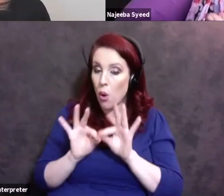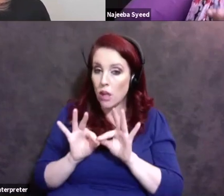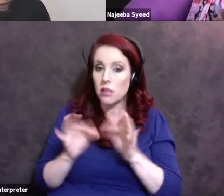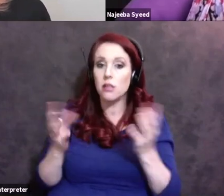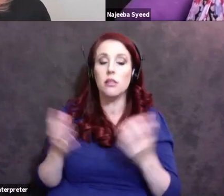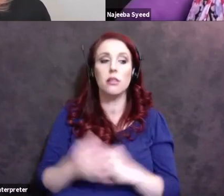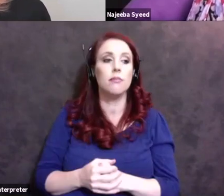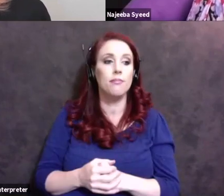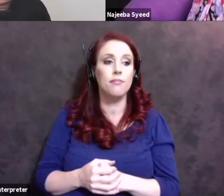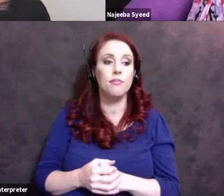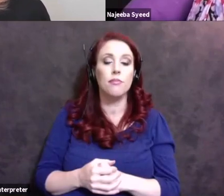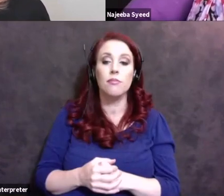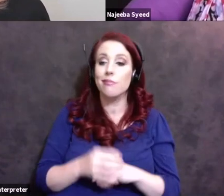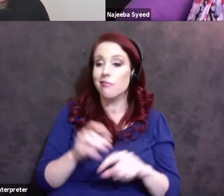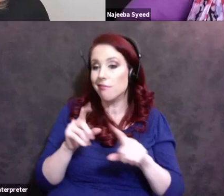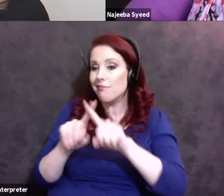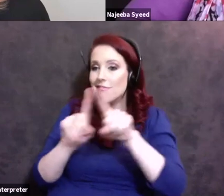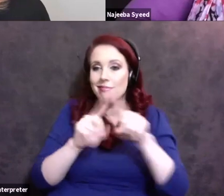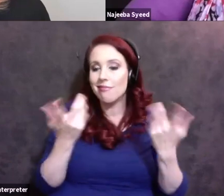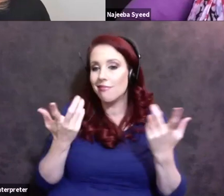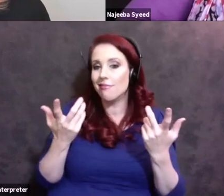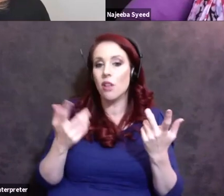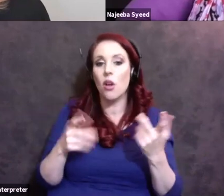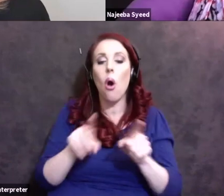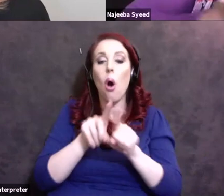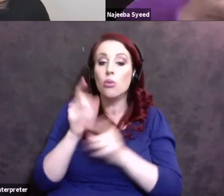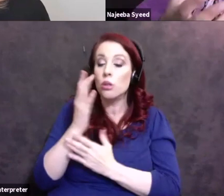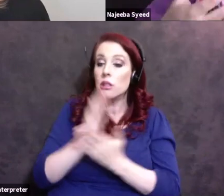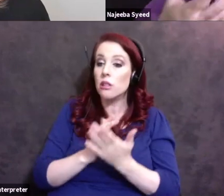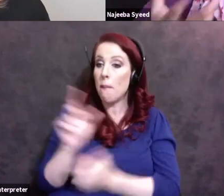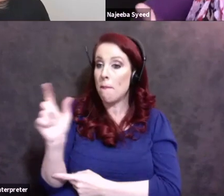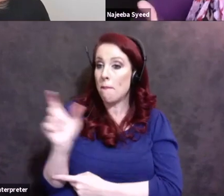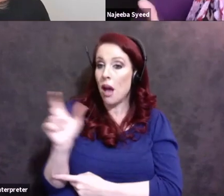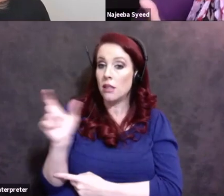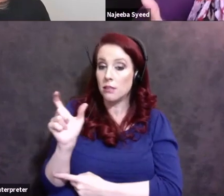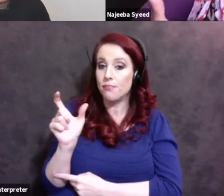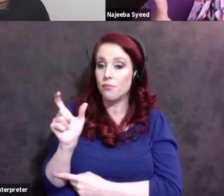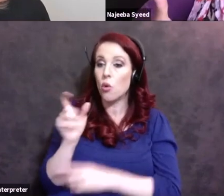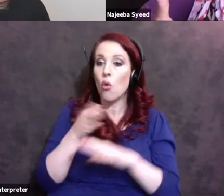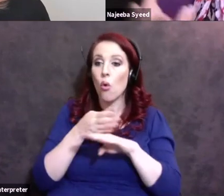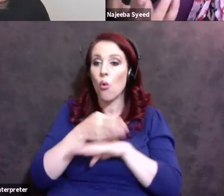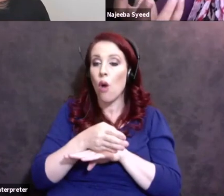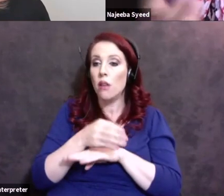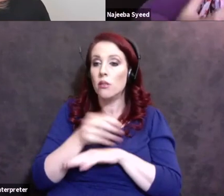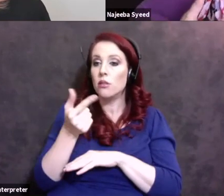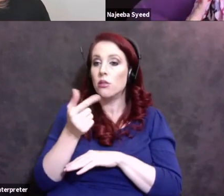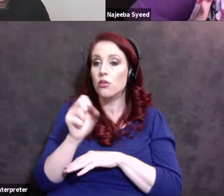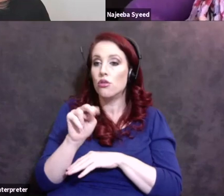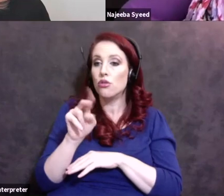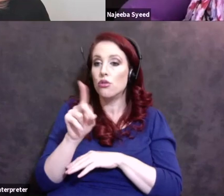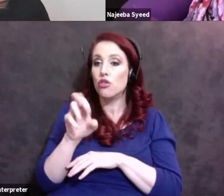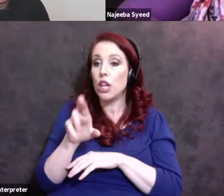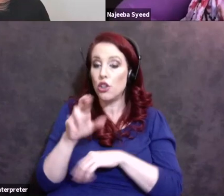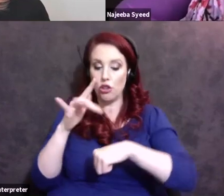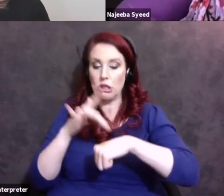And in addition to all of those, for some Muslims cross gender touch, similar to some